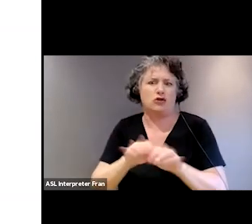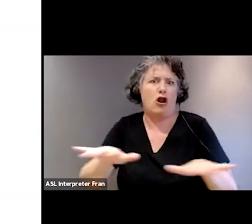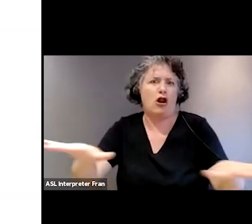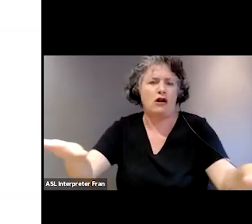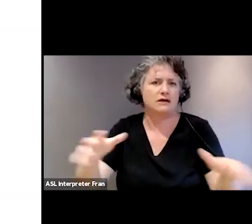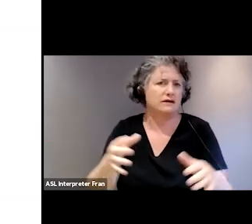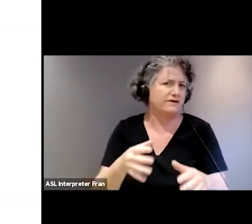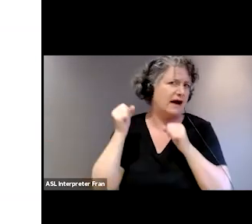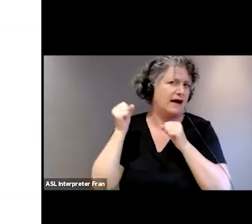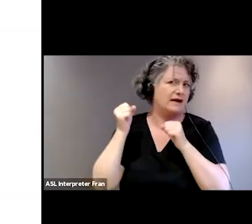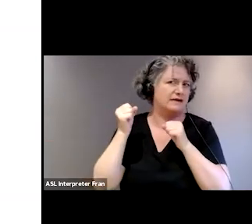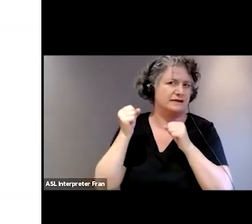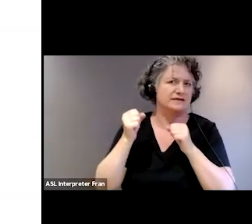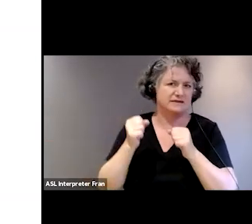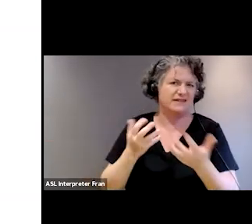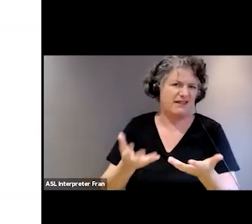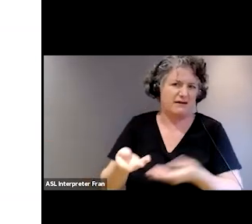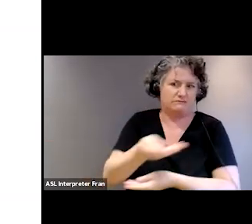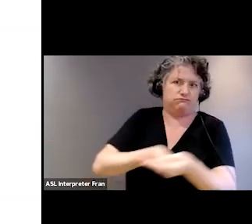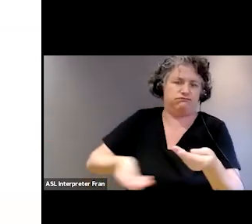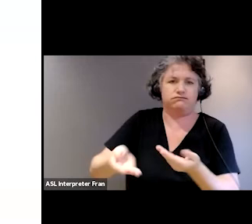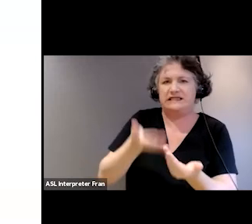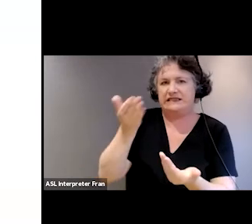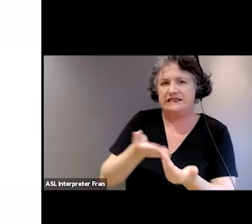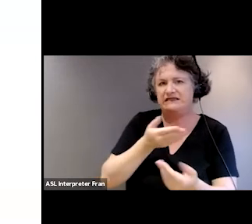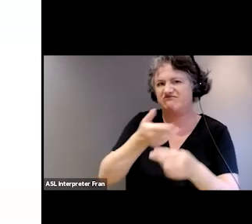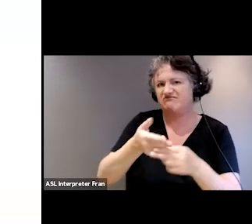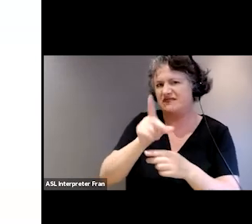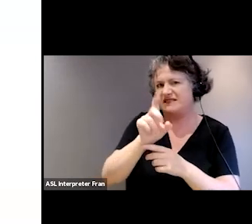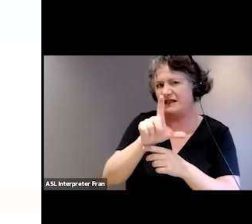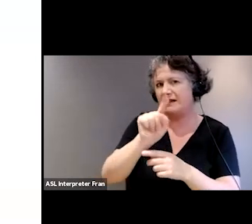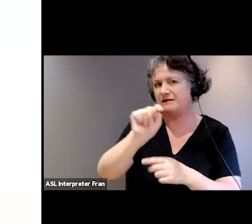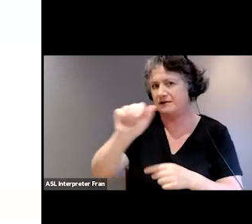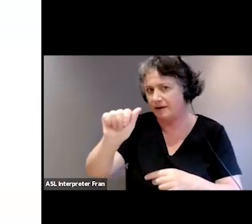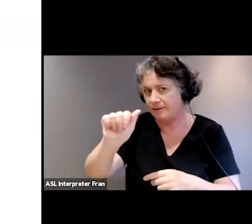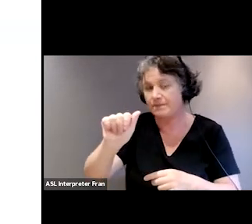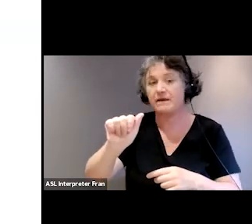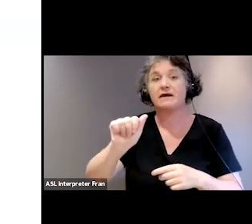spread:--we also know the vaccine has been